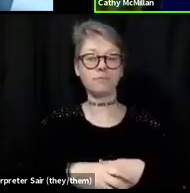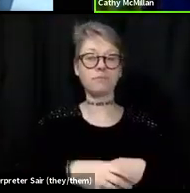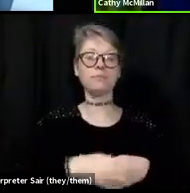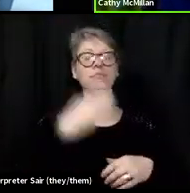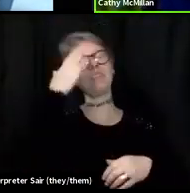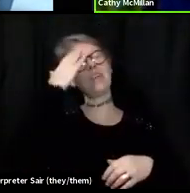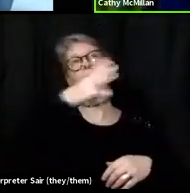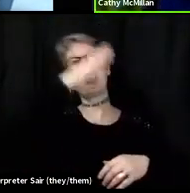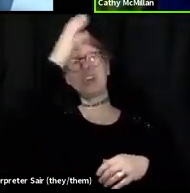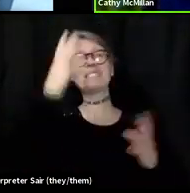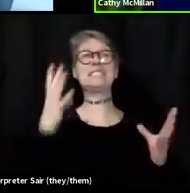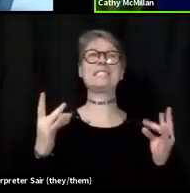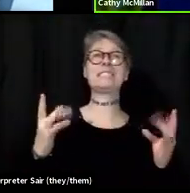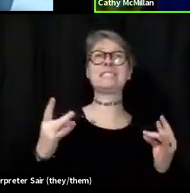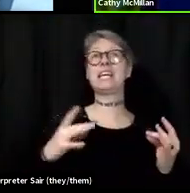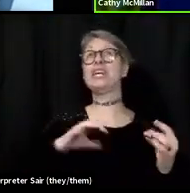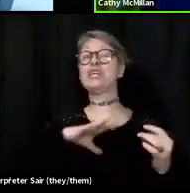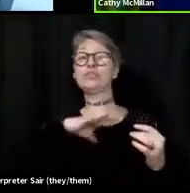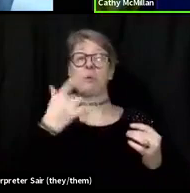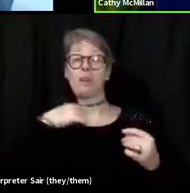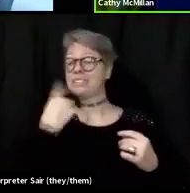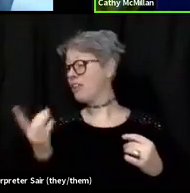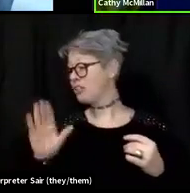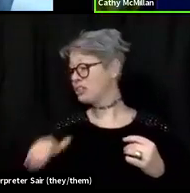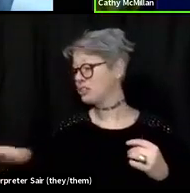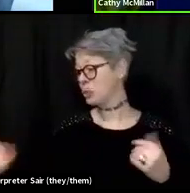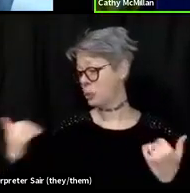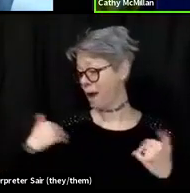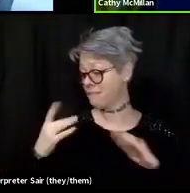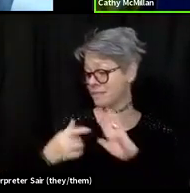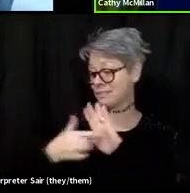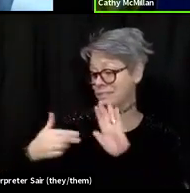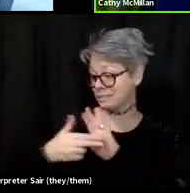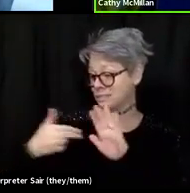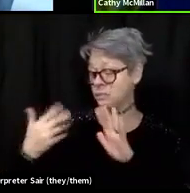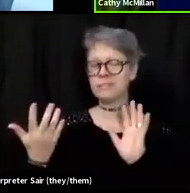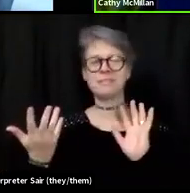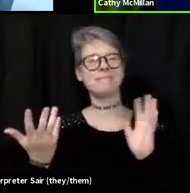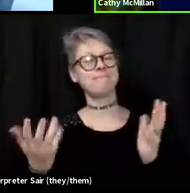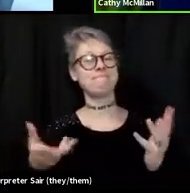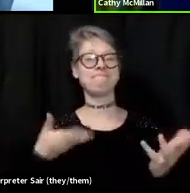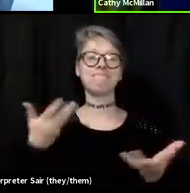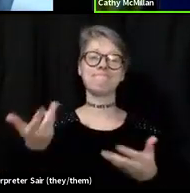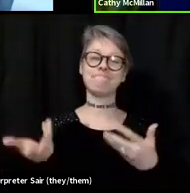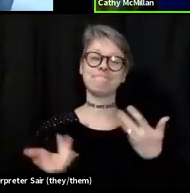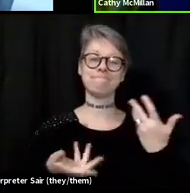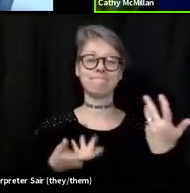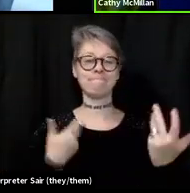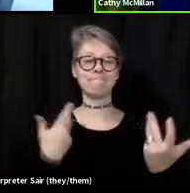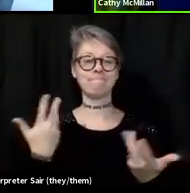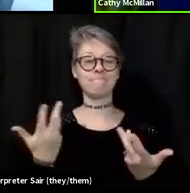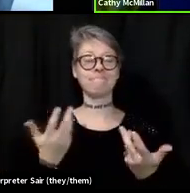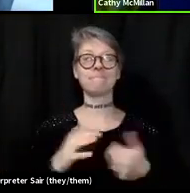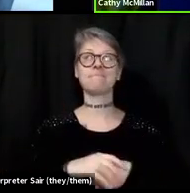right so these pair right so these parents other parents that don't want to tell their kids.